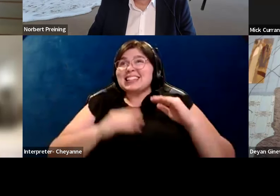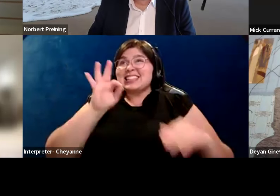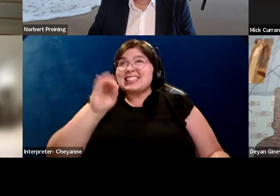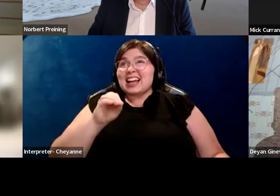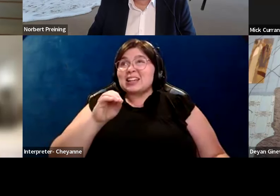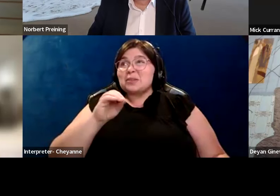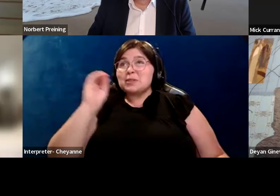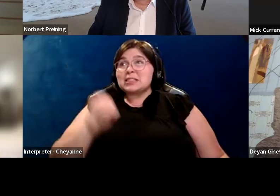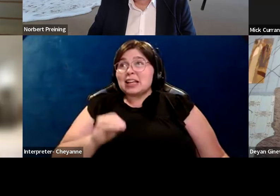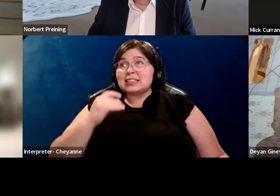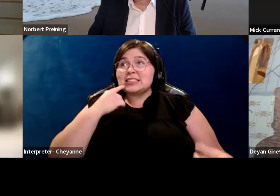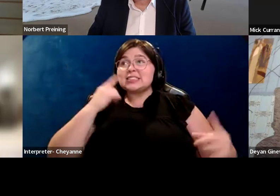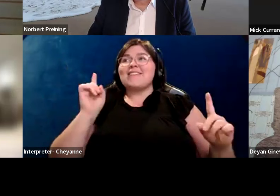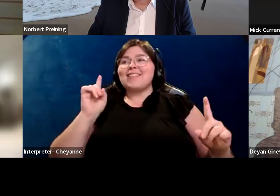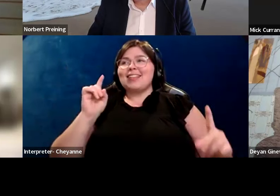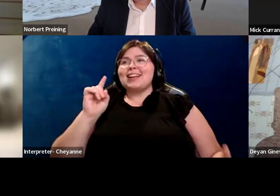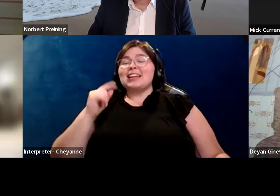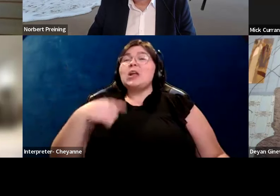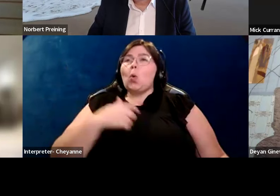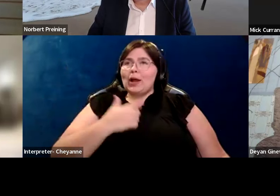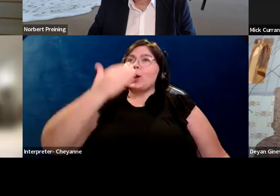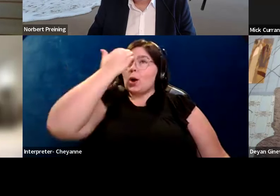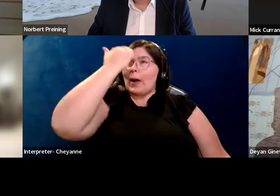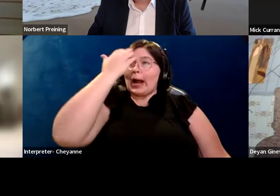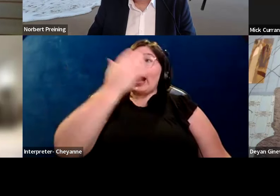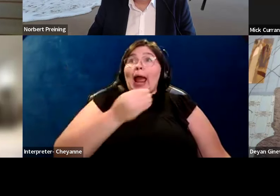And we are very aware of this and working on improving it.